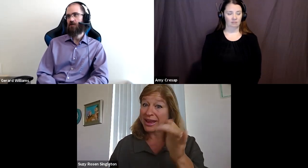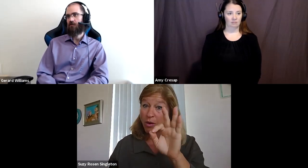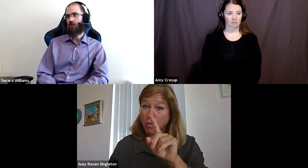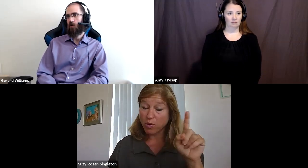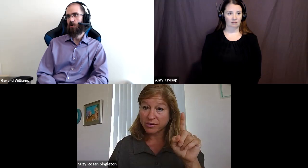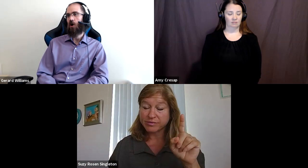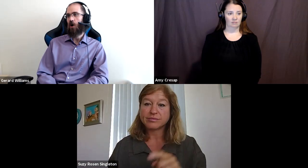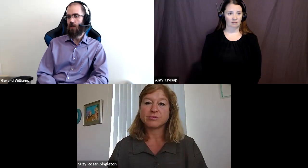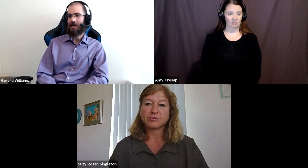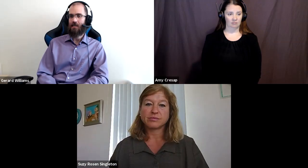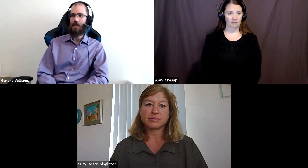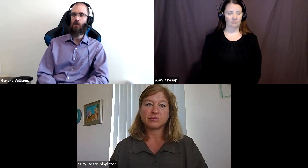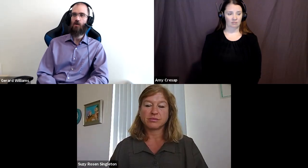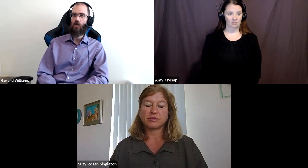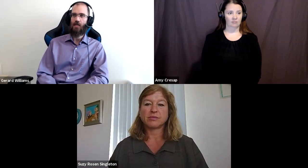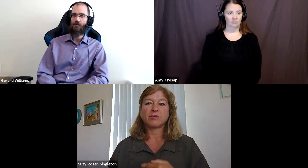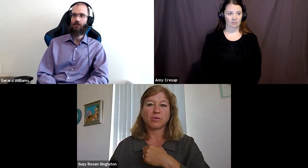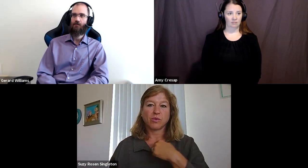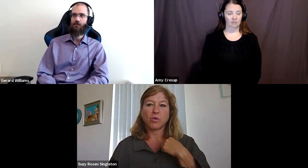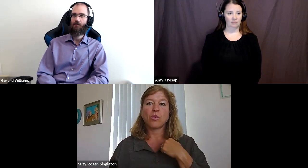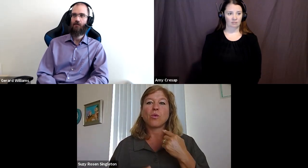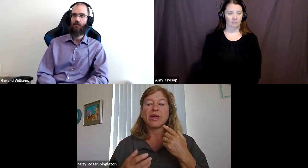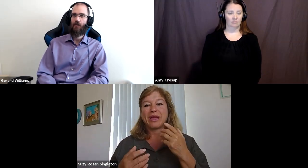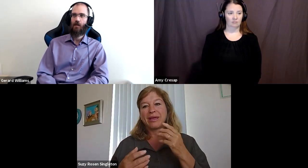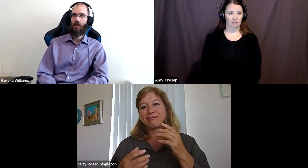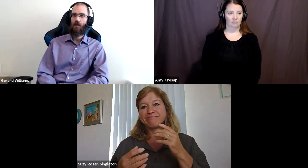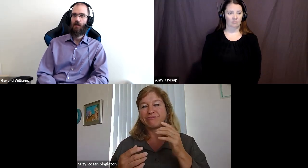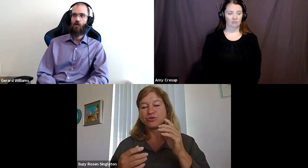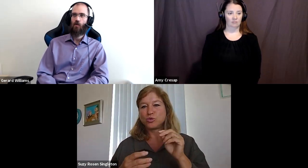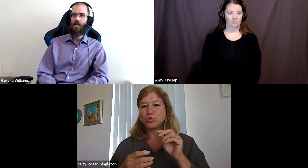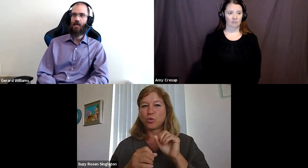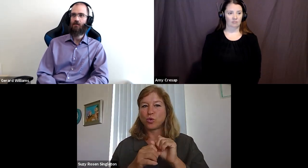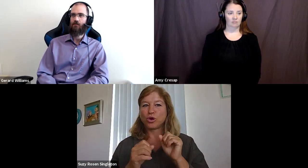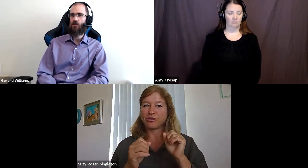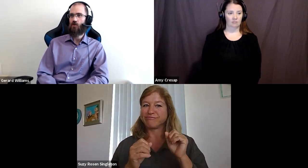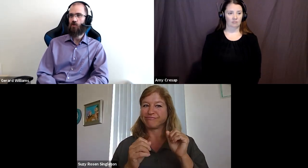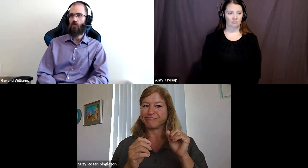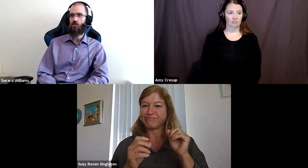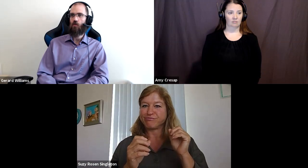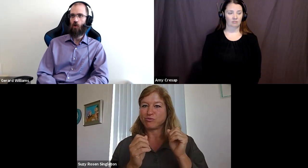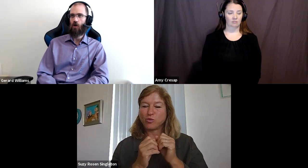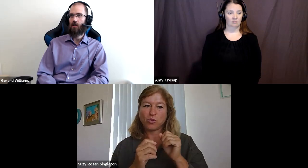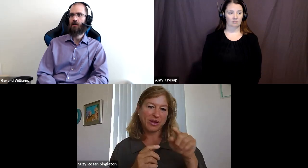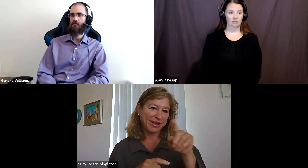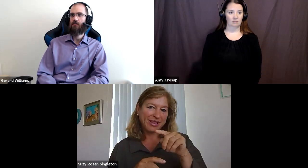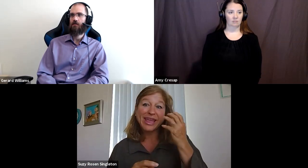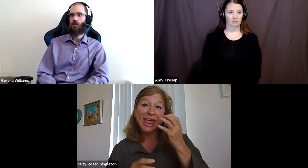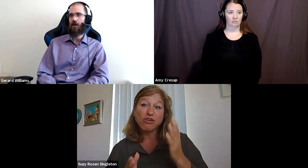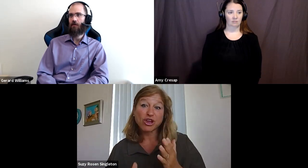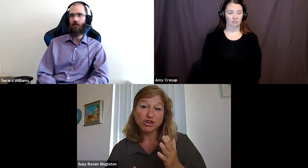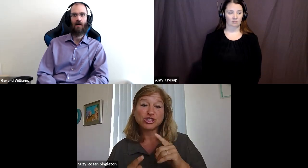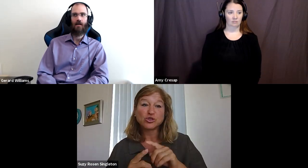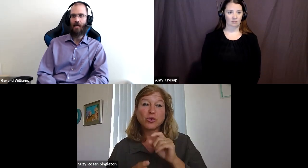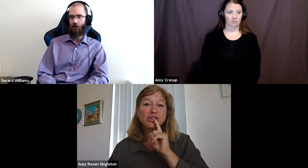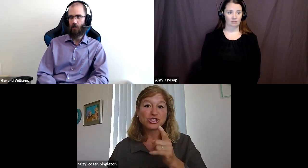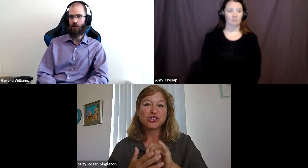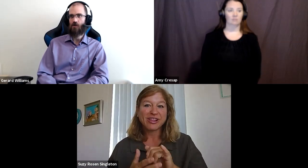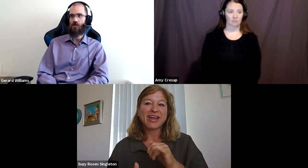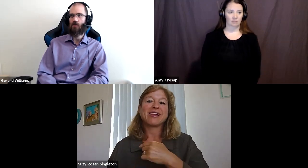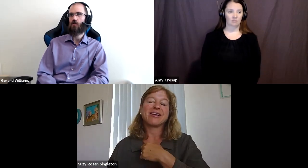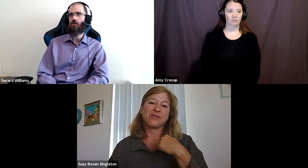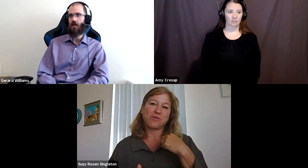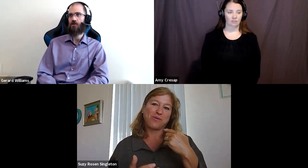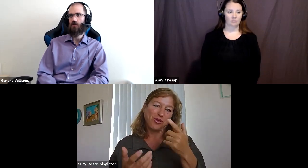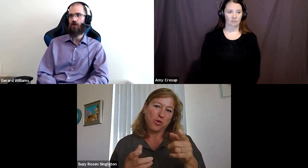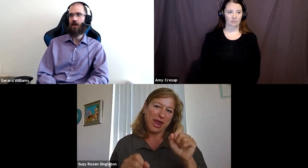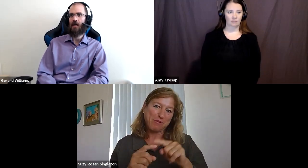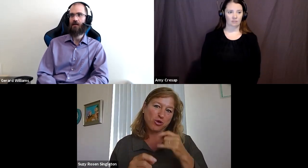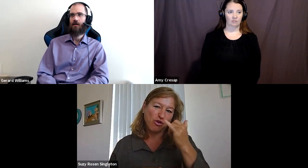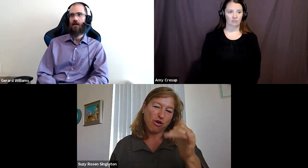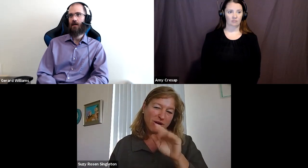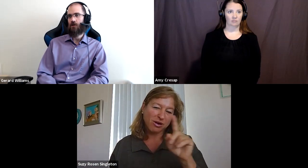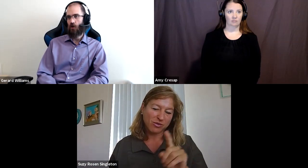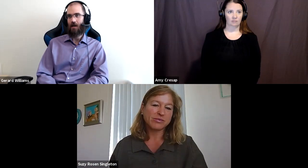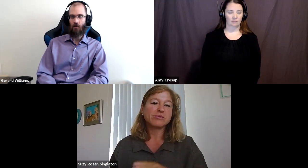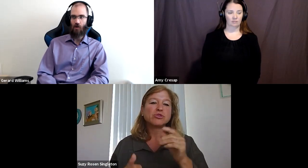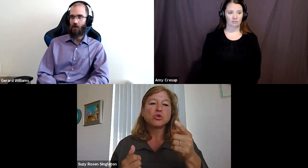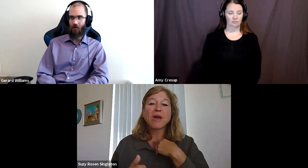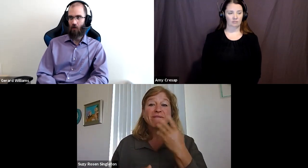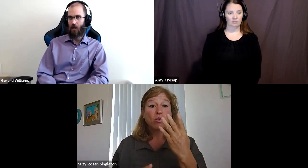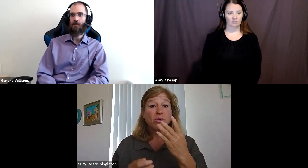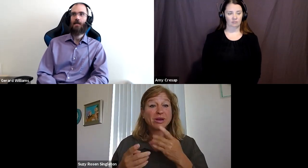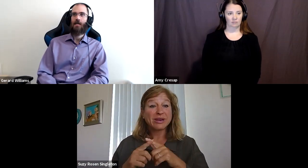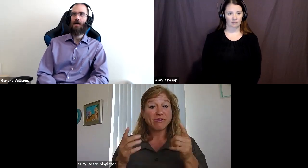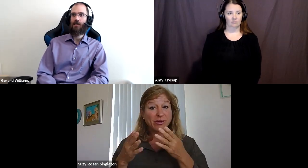First for calling 911, we do work with carriers to ensure that you're able to call 911.